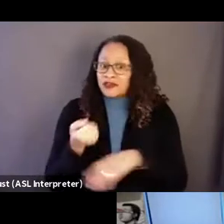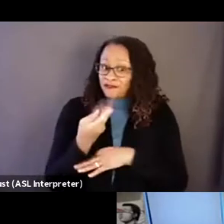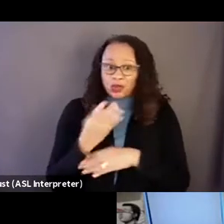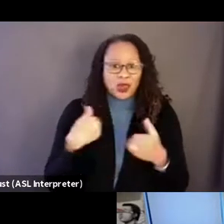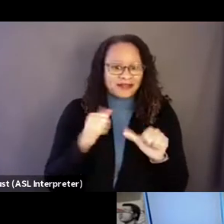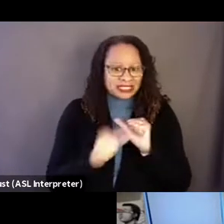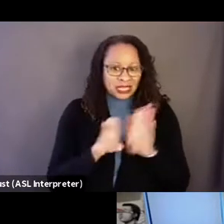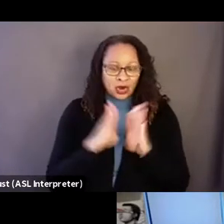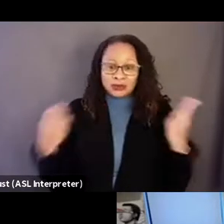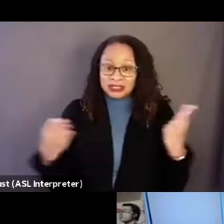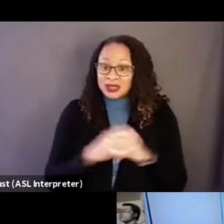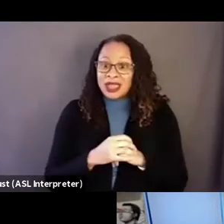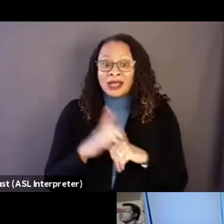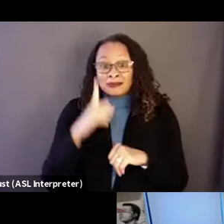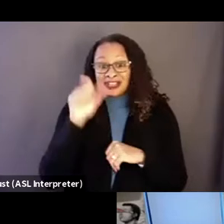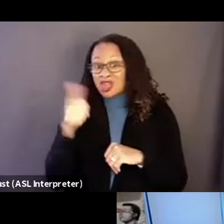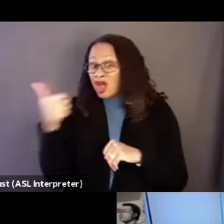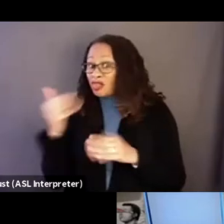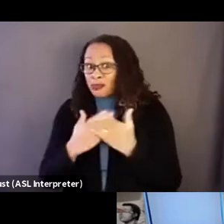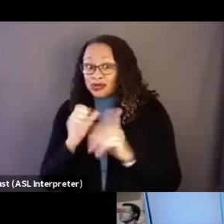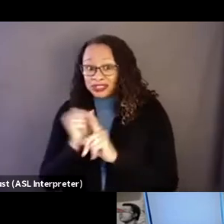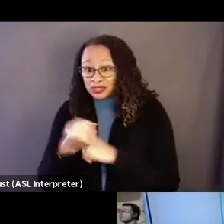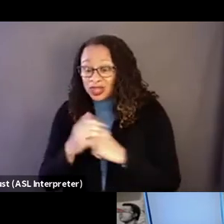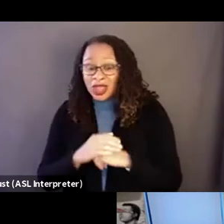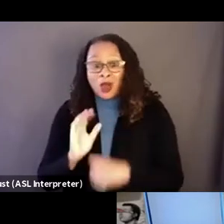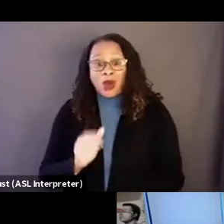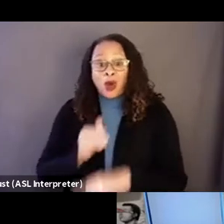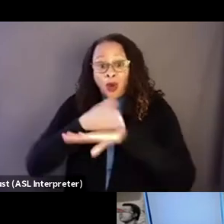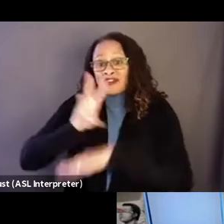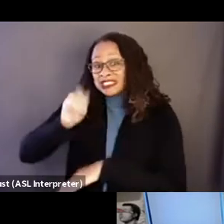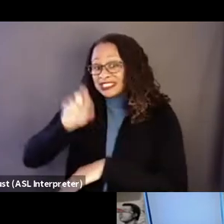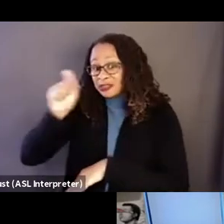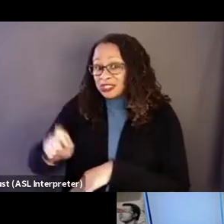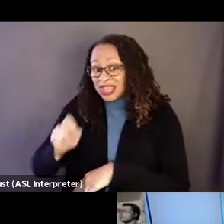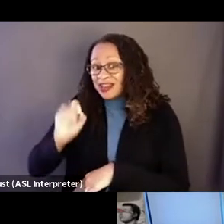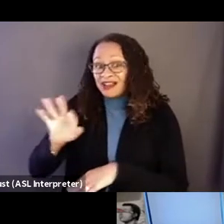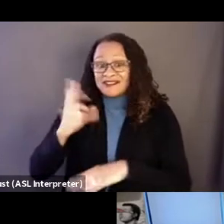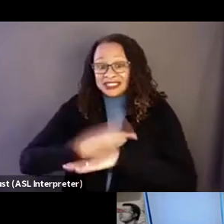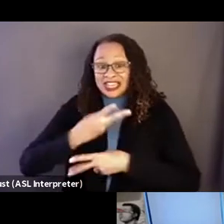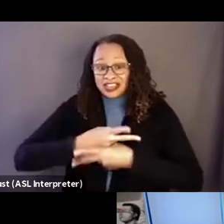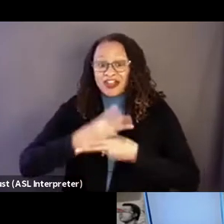because the other part of the crisis is that, over 60% of daycares have closed, right? Due to the pandemic.